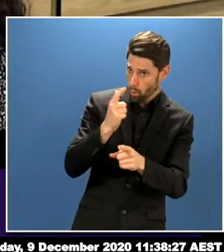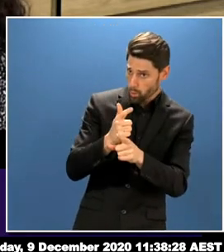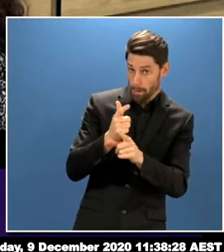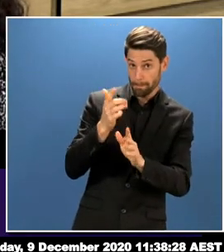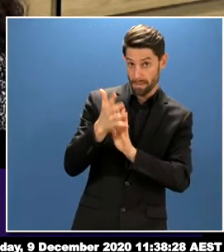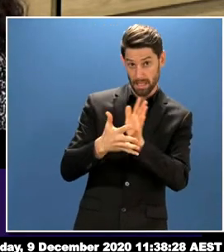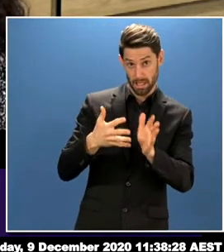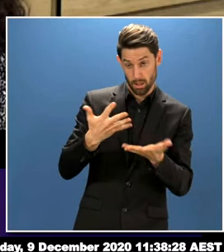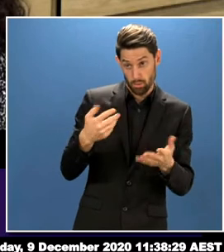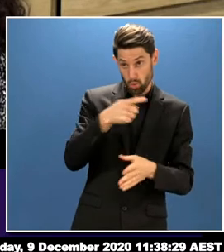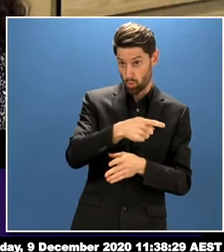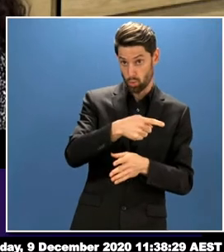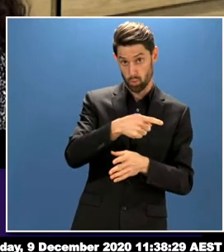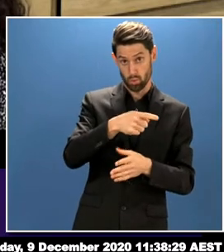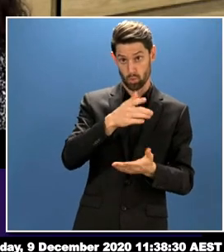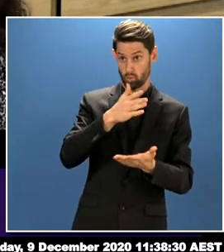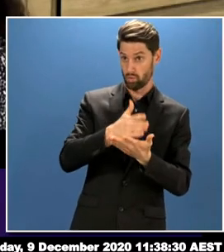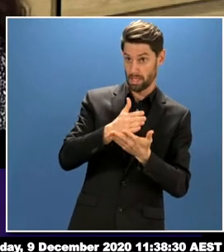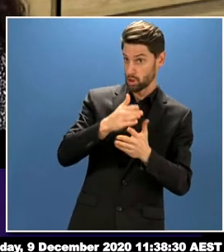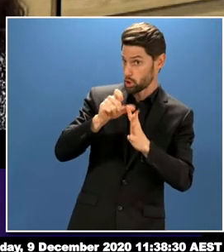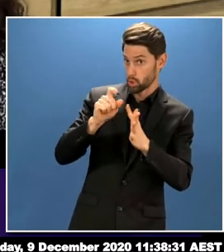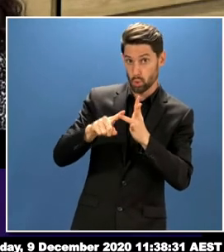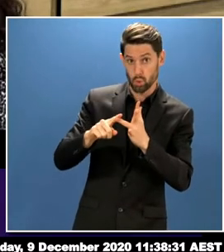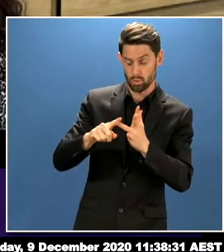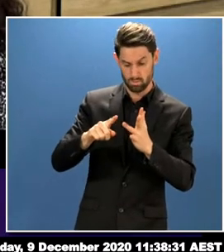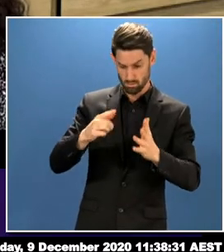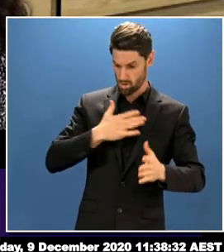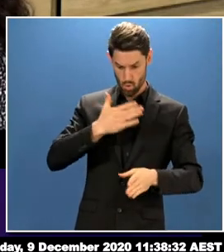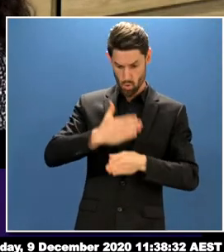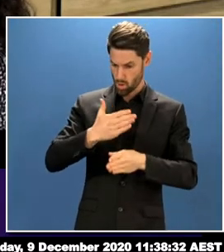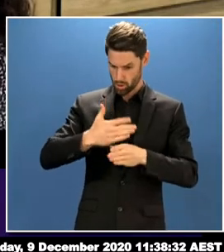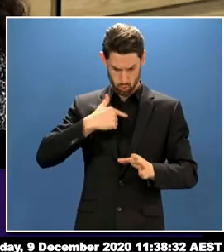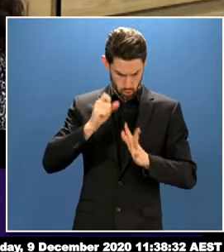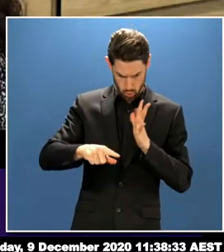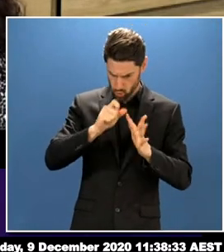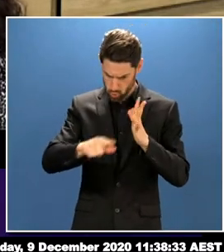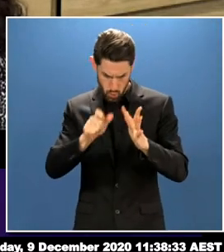employee who does exactly what needs to be done to get the job done,